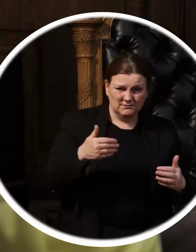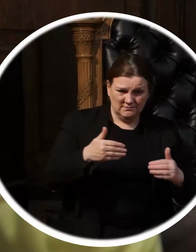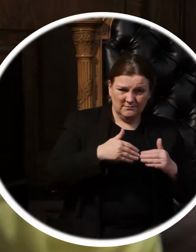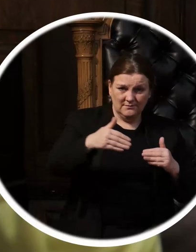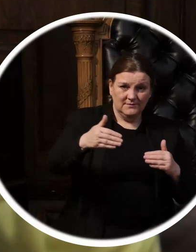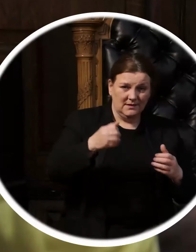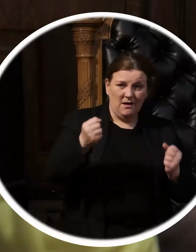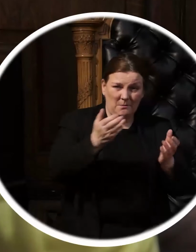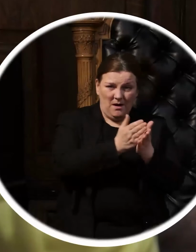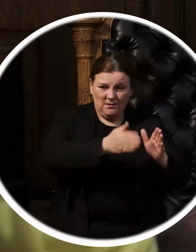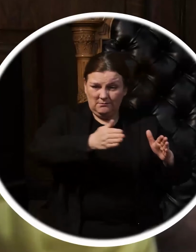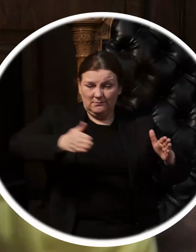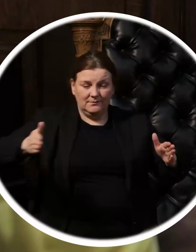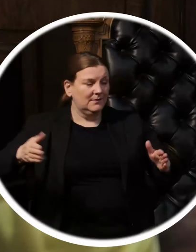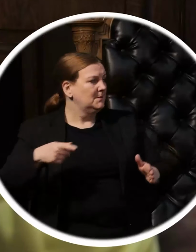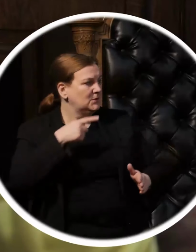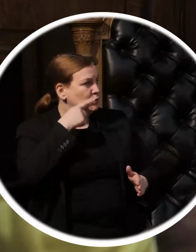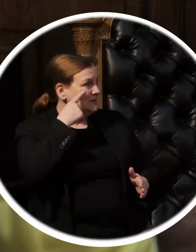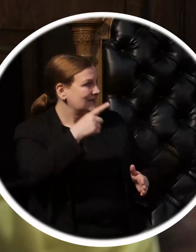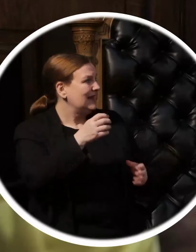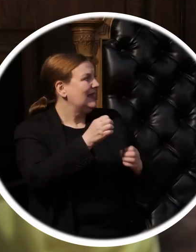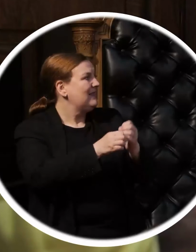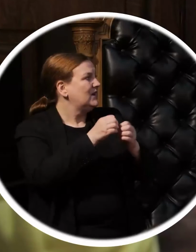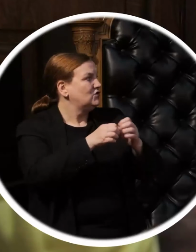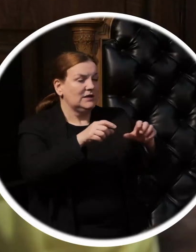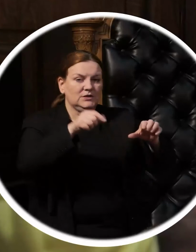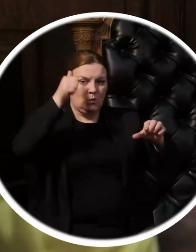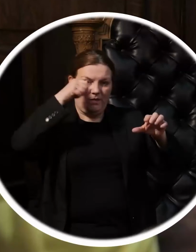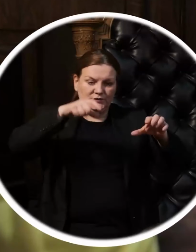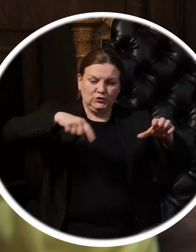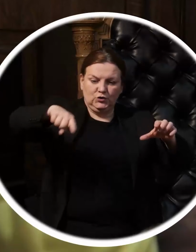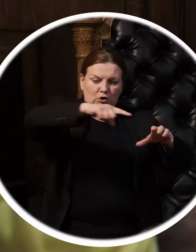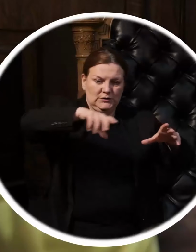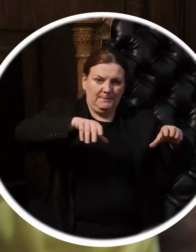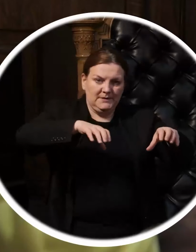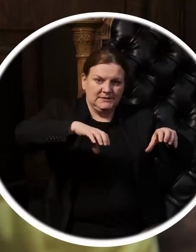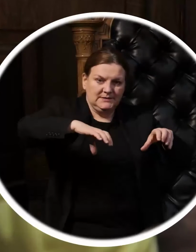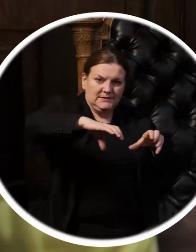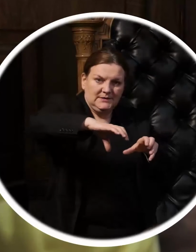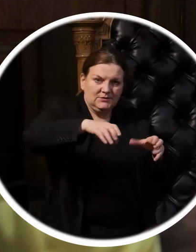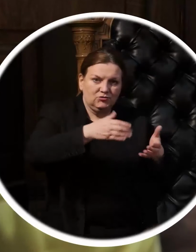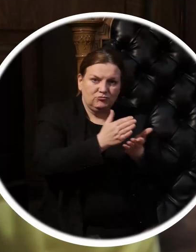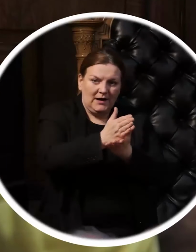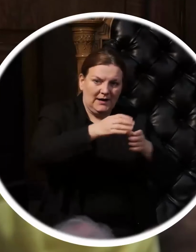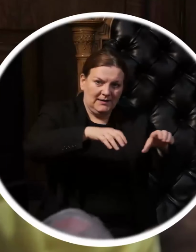And you can see the engine sheds and the turntables up here on the left hand side.